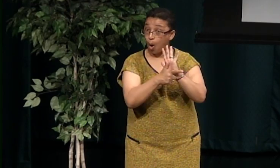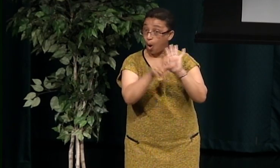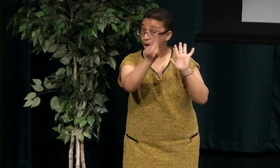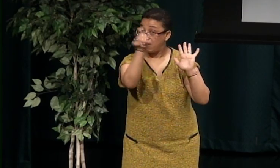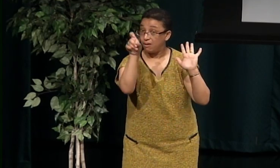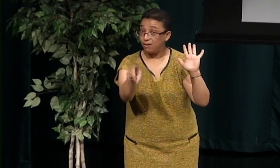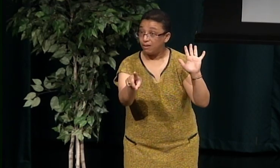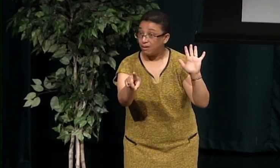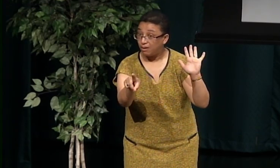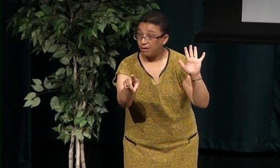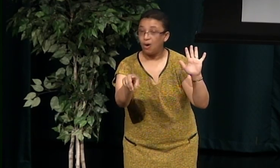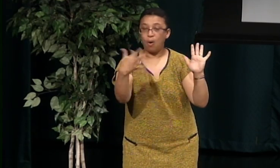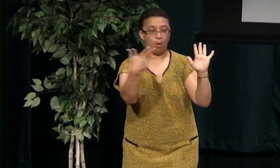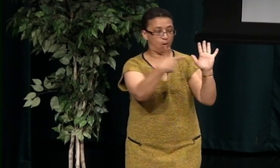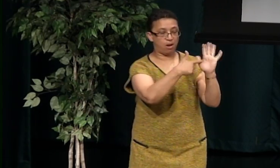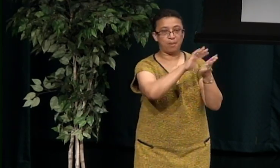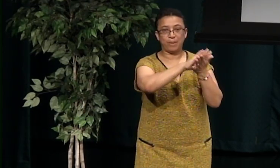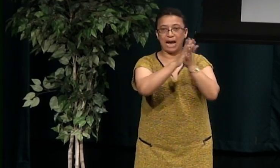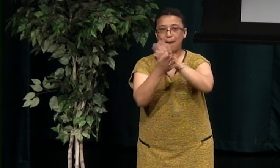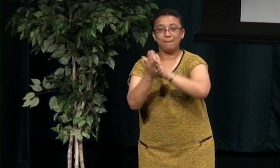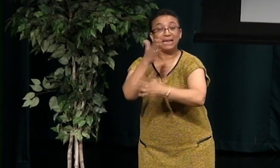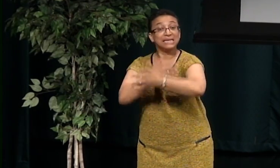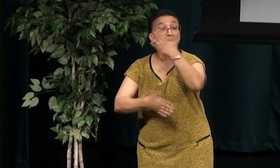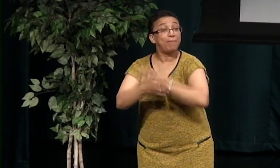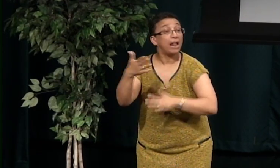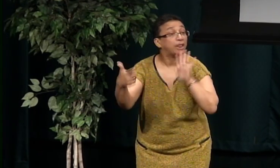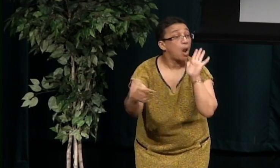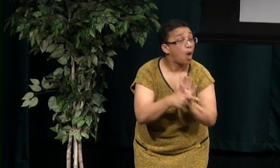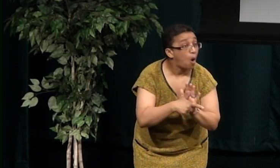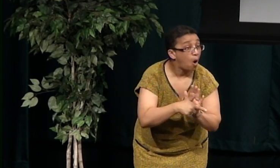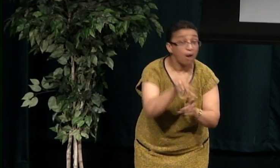at the convention and ask ourselves